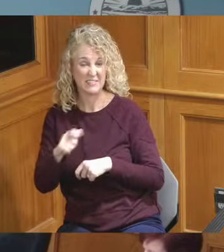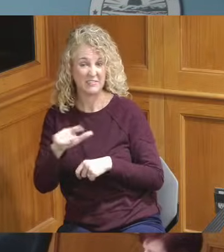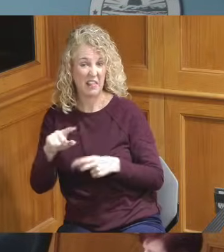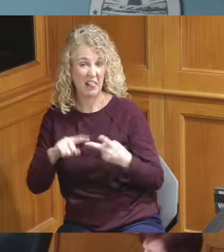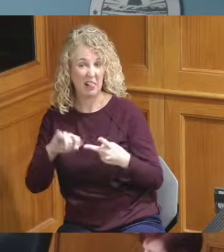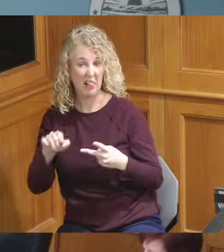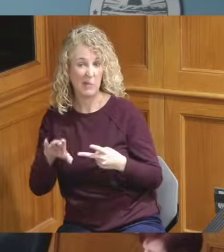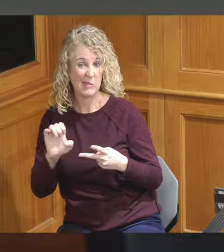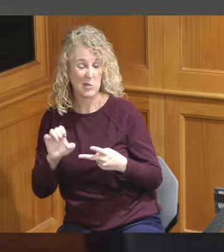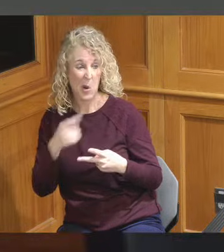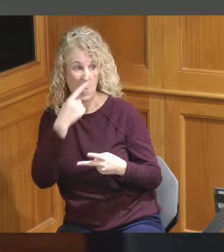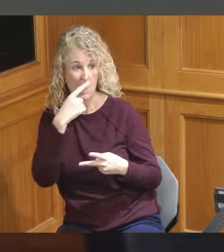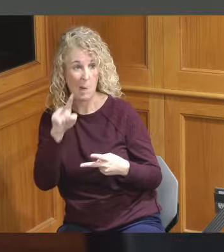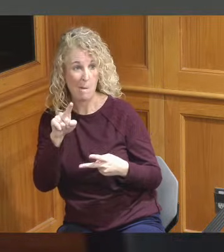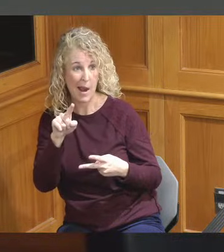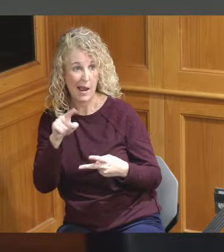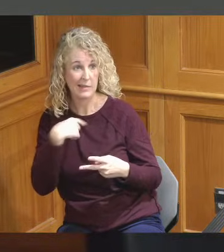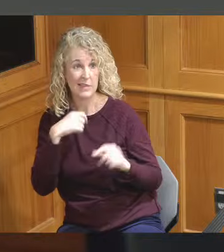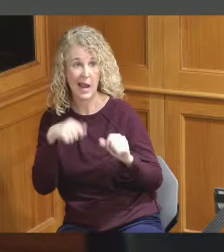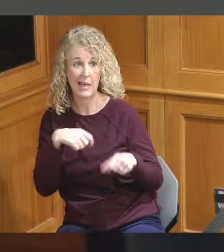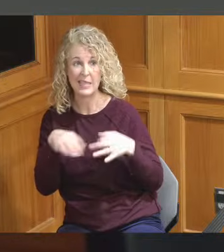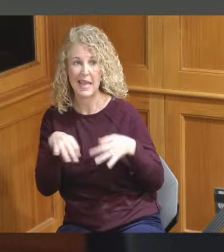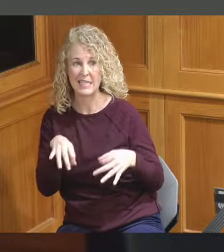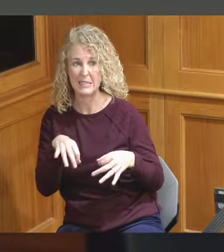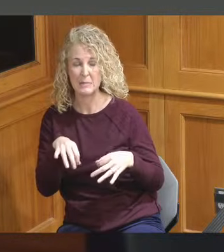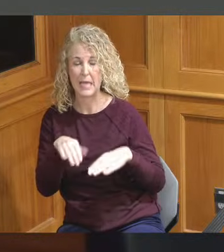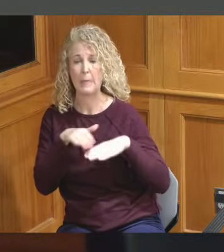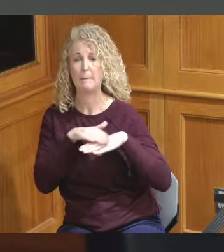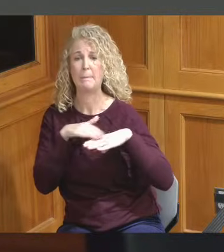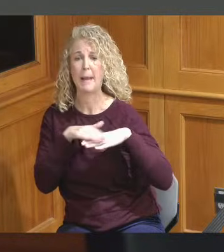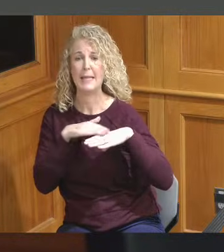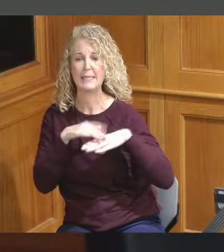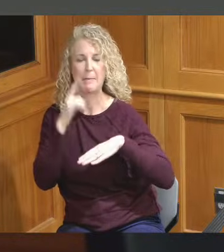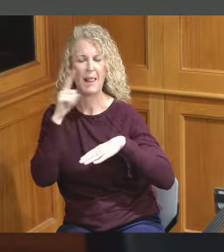this because I can explain it at one level, but I think they might be able to go a step deeper.